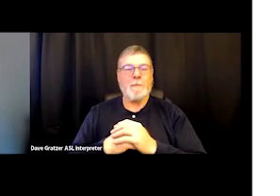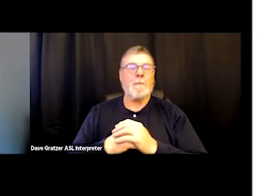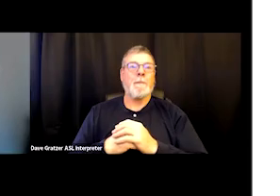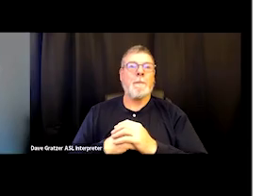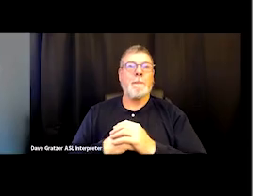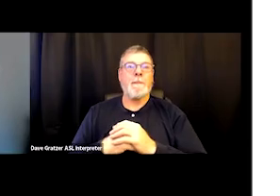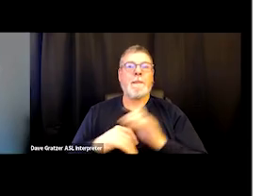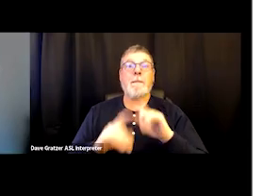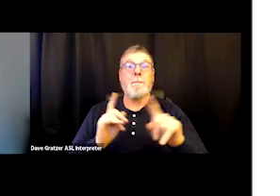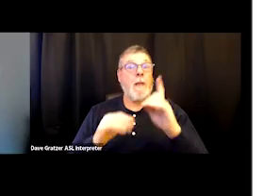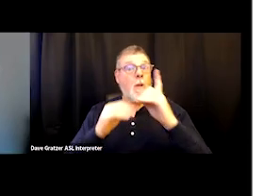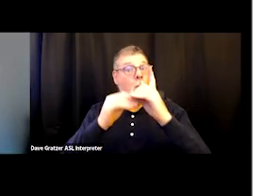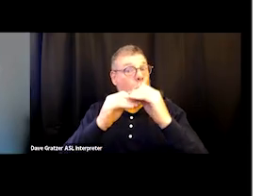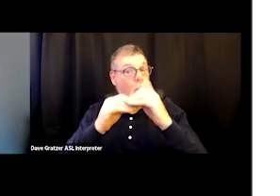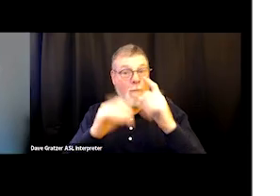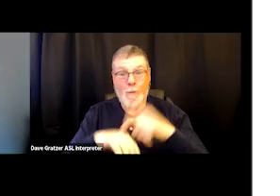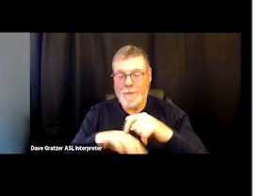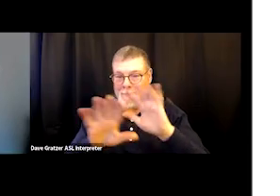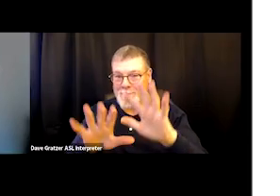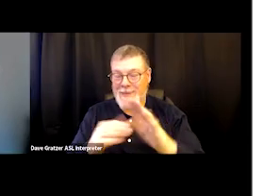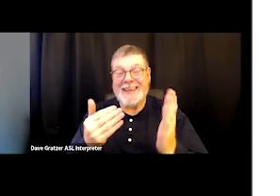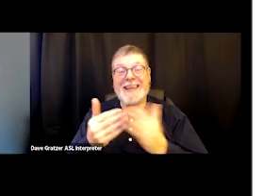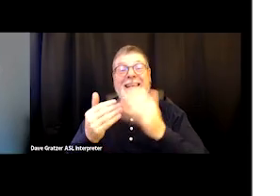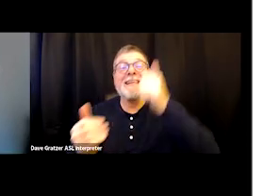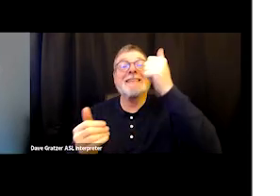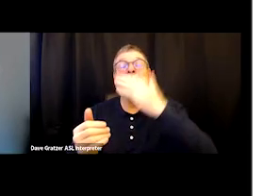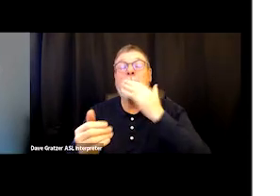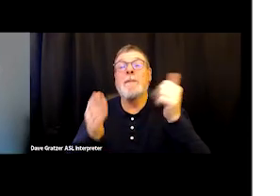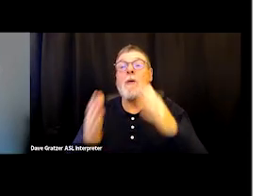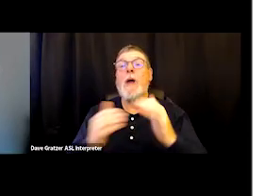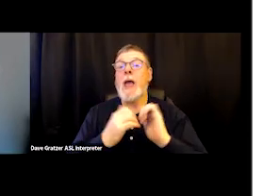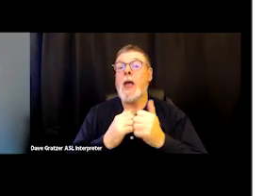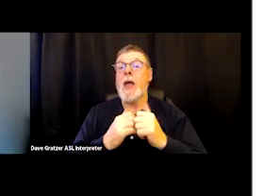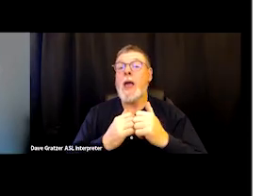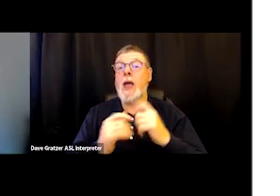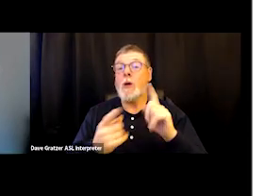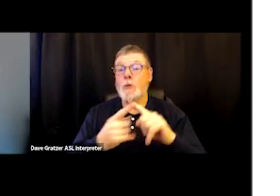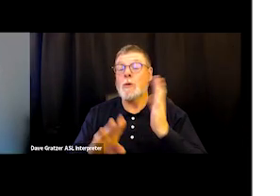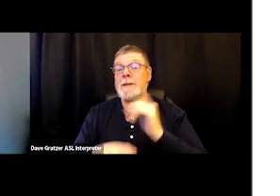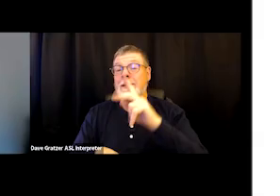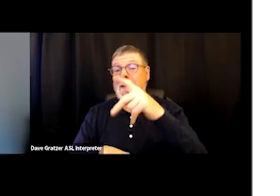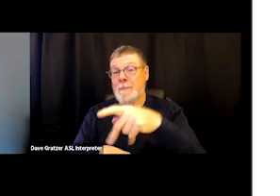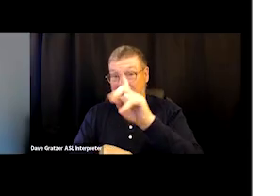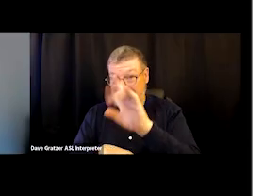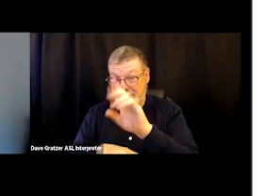But I just wanna say one more time, the easiest and best way to set the protective filing date is to do it online by initiating